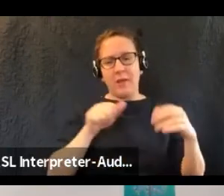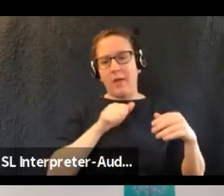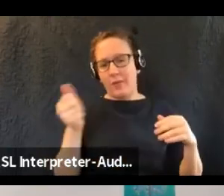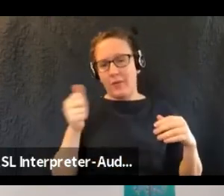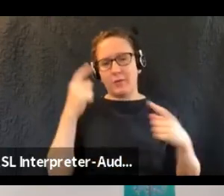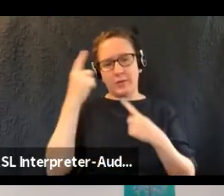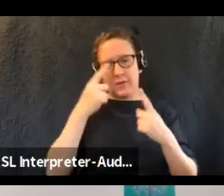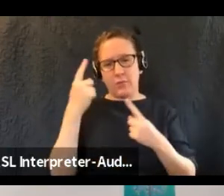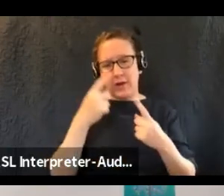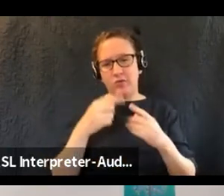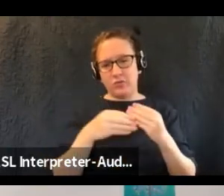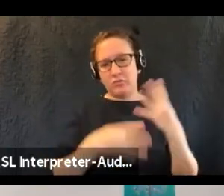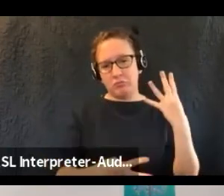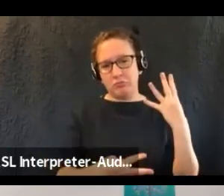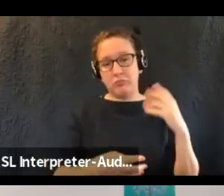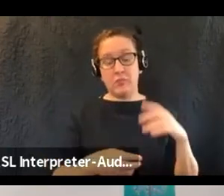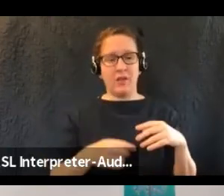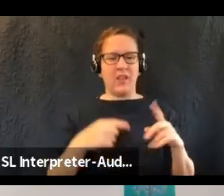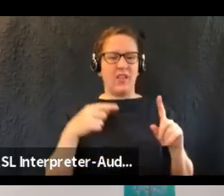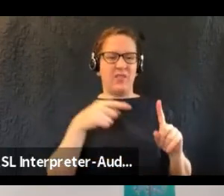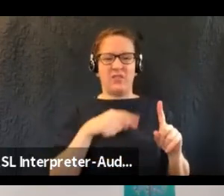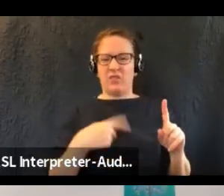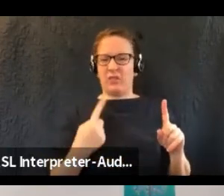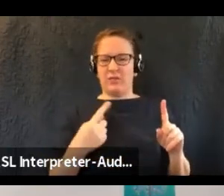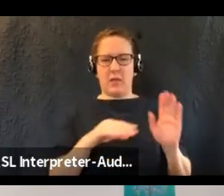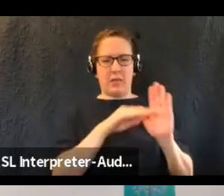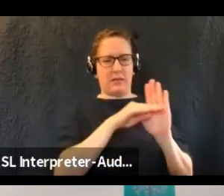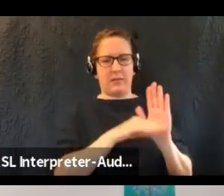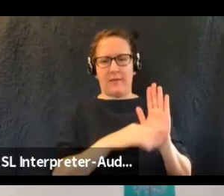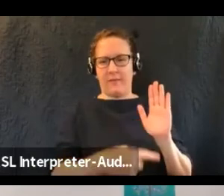This is just a list of examples.